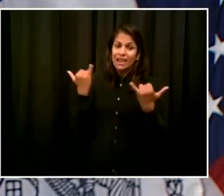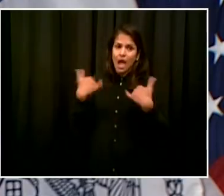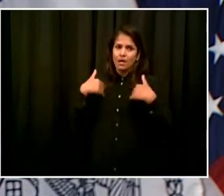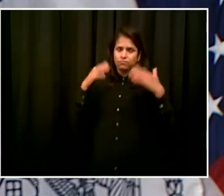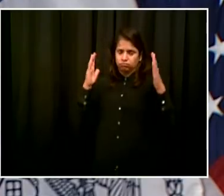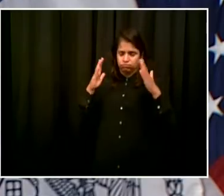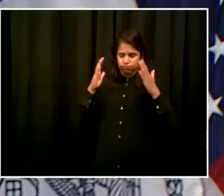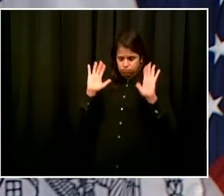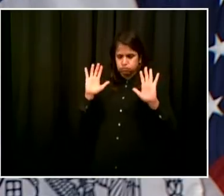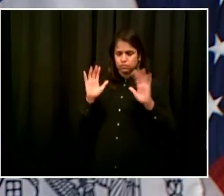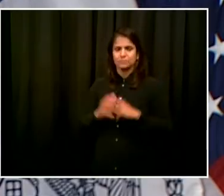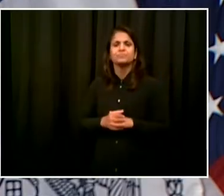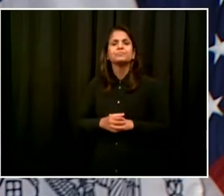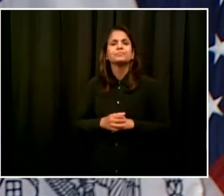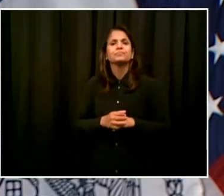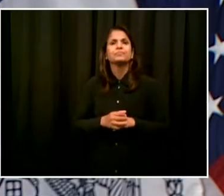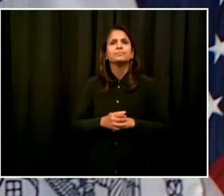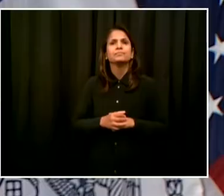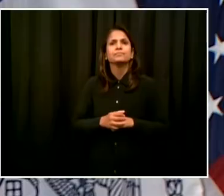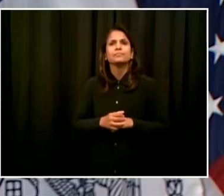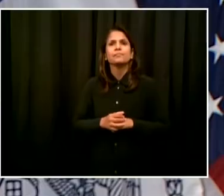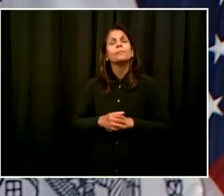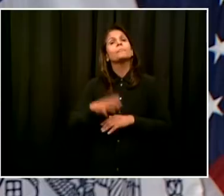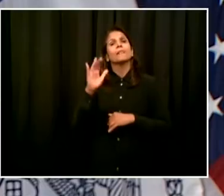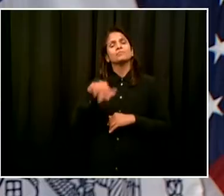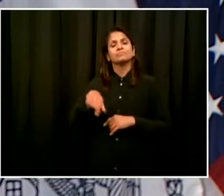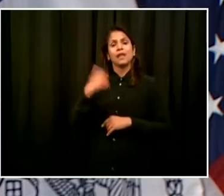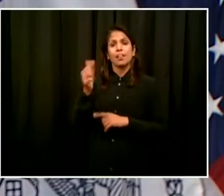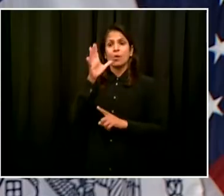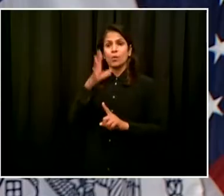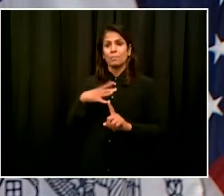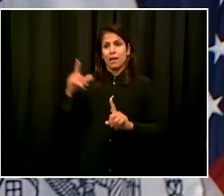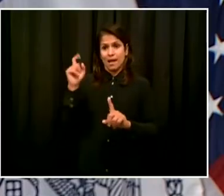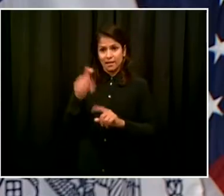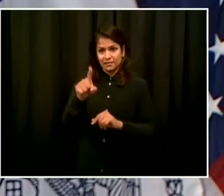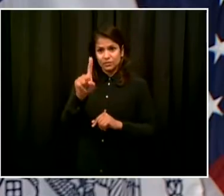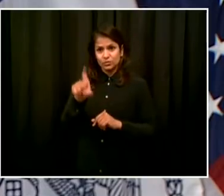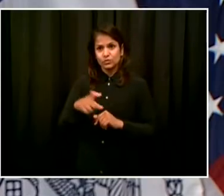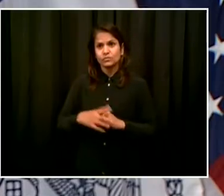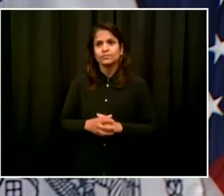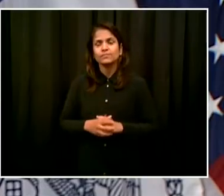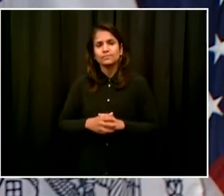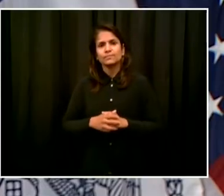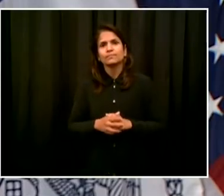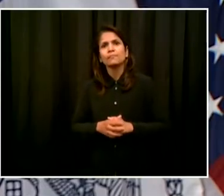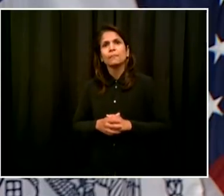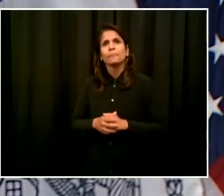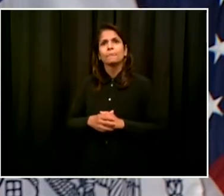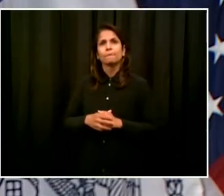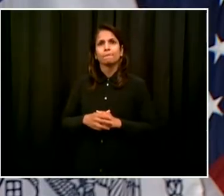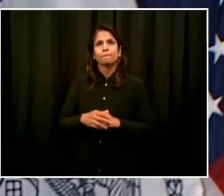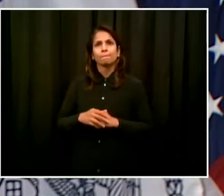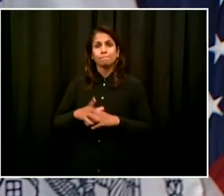TRUTH. NEXT UP WE HAVE JULIAN FROM NEW YORK ONE. HI, MAYOR. TAKES FOR TAKING